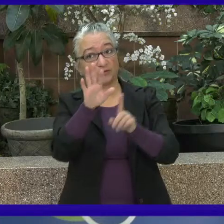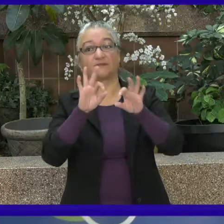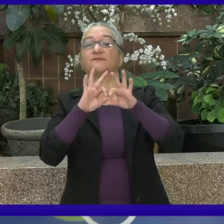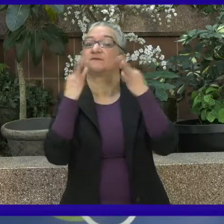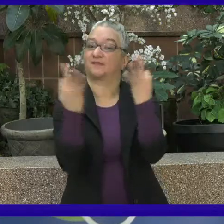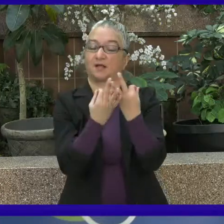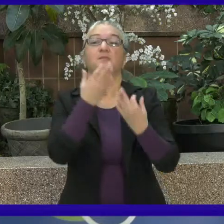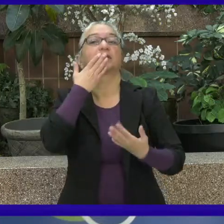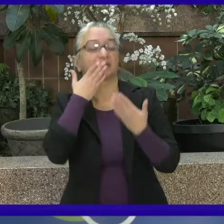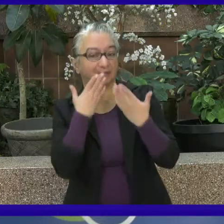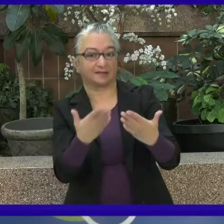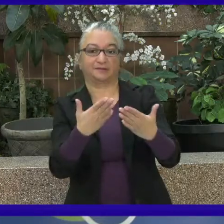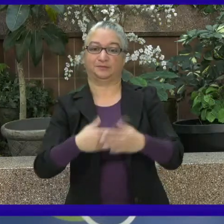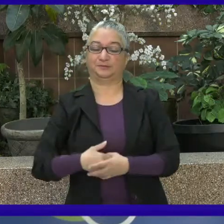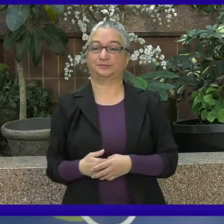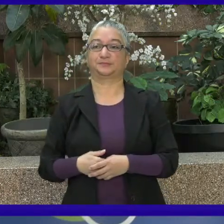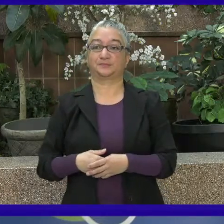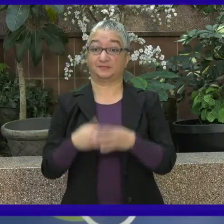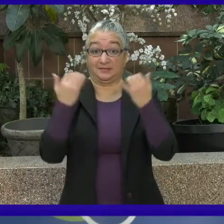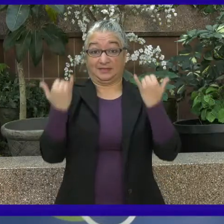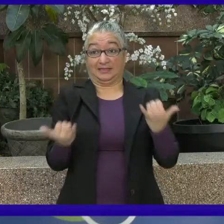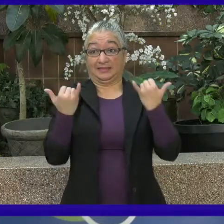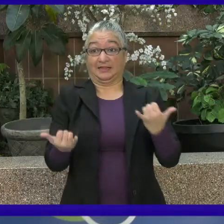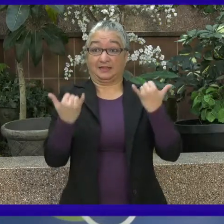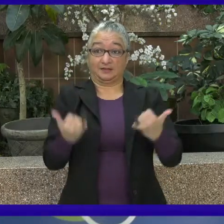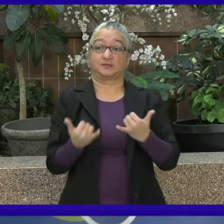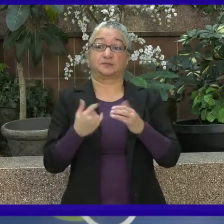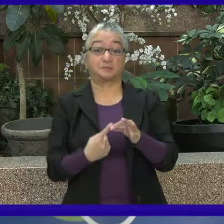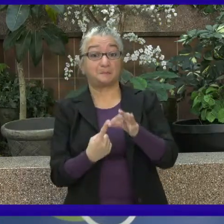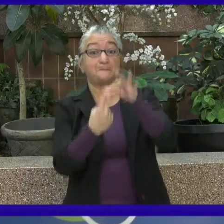i would like today to present you with a special letter of appreciation